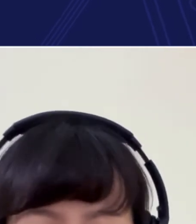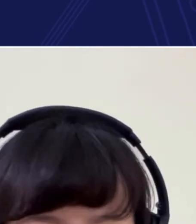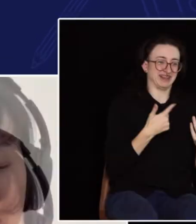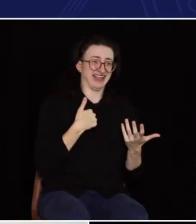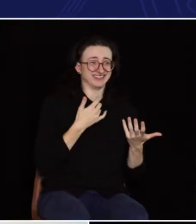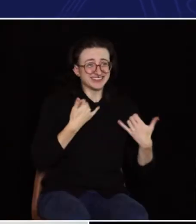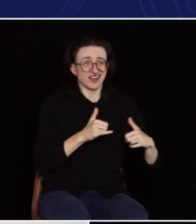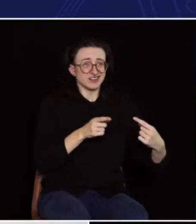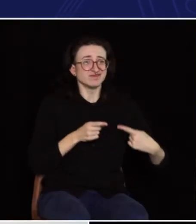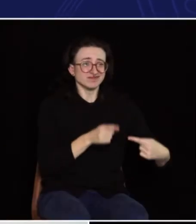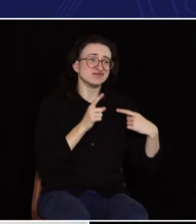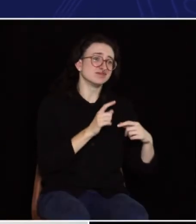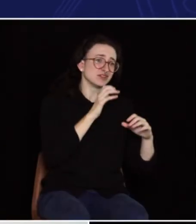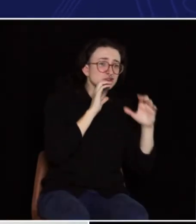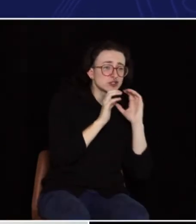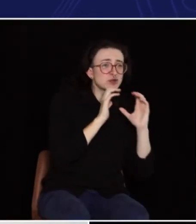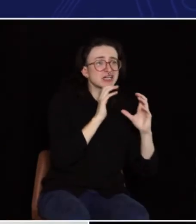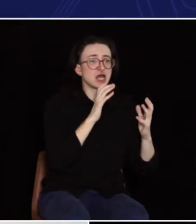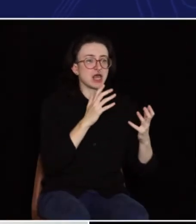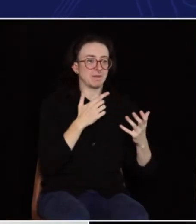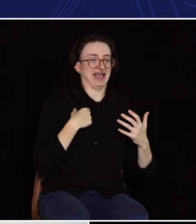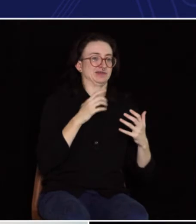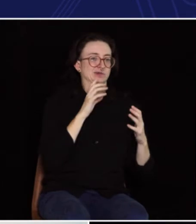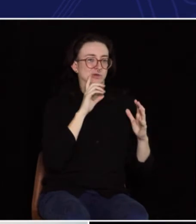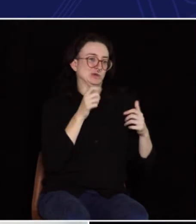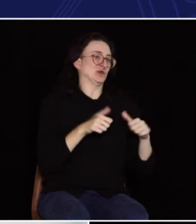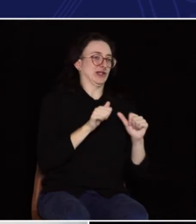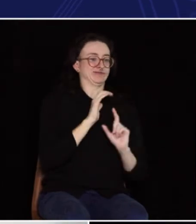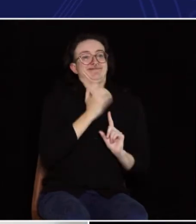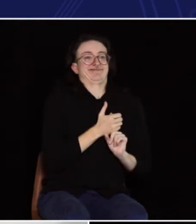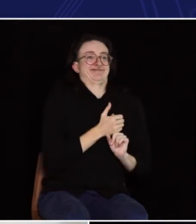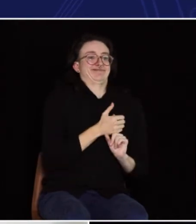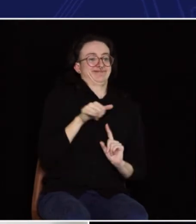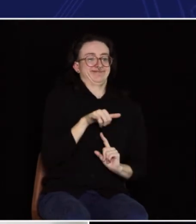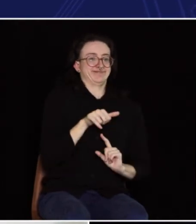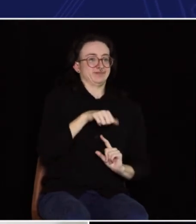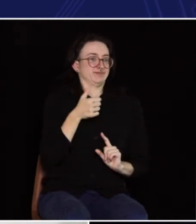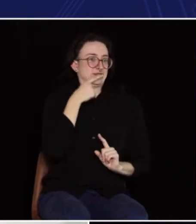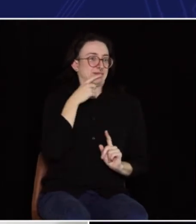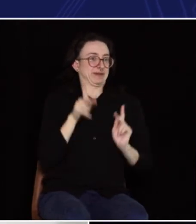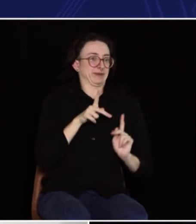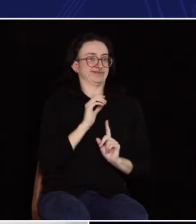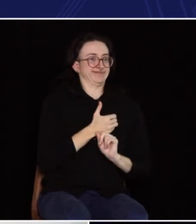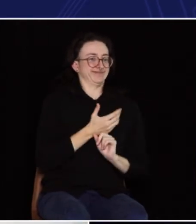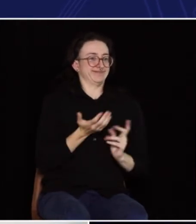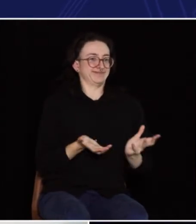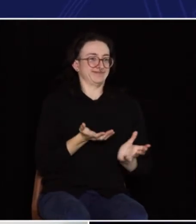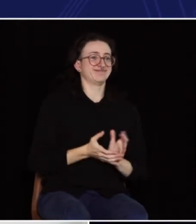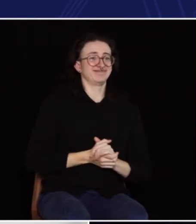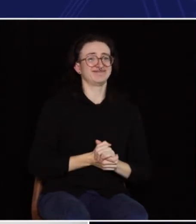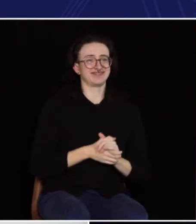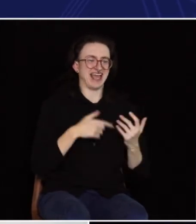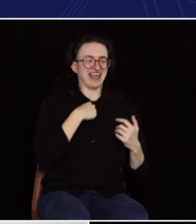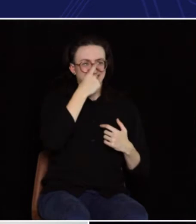[DR. CHIANG:] I had some trouble communicating, but I would try to behave just as other hearing people can do.